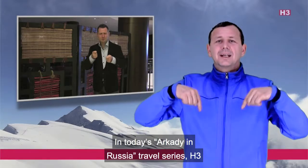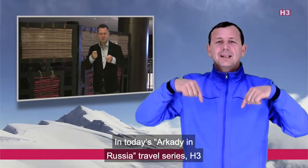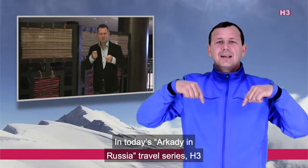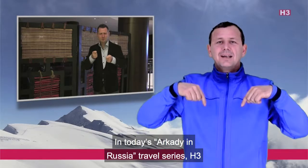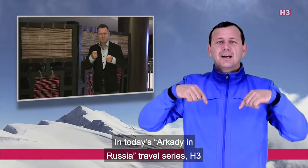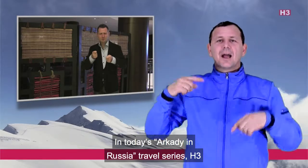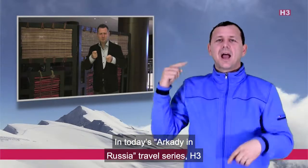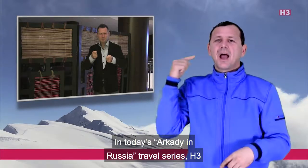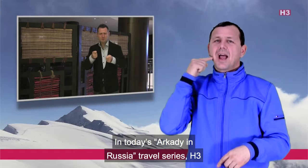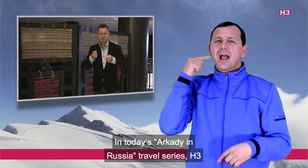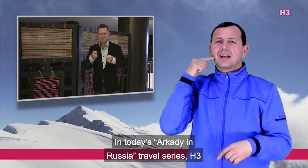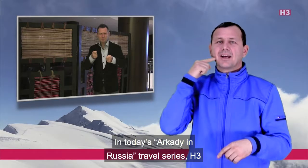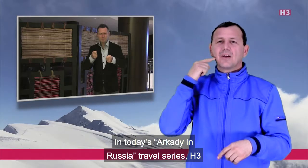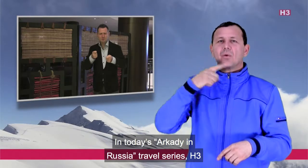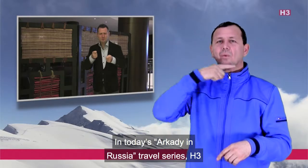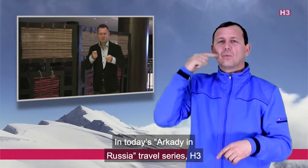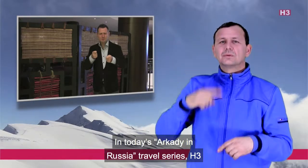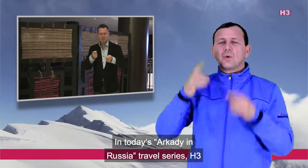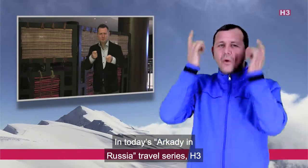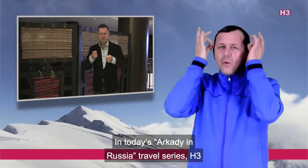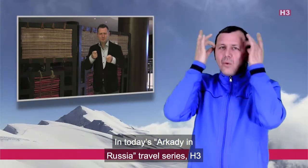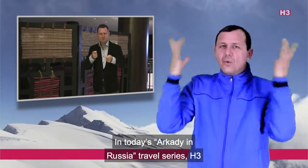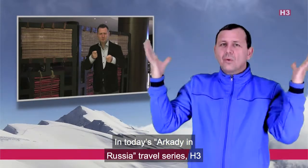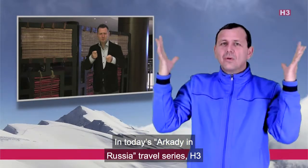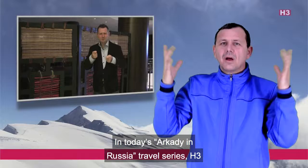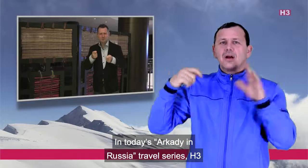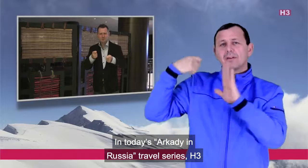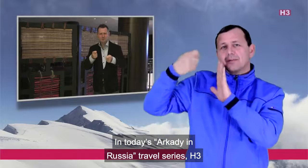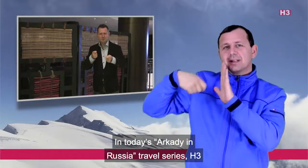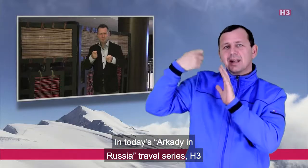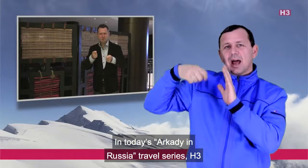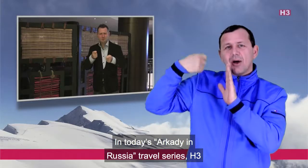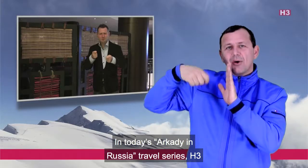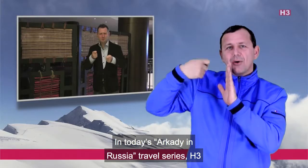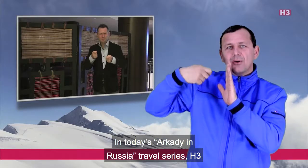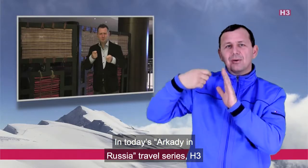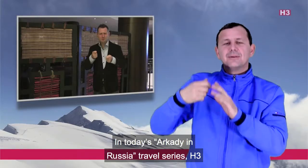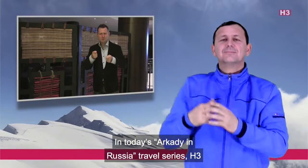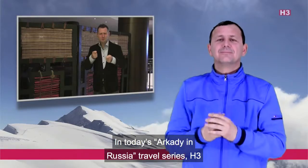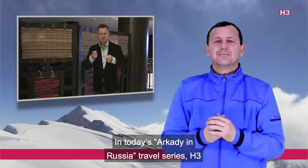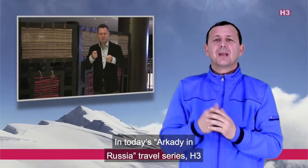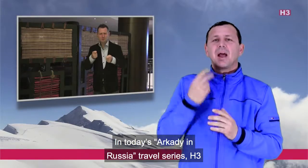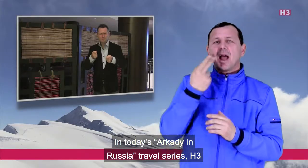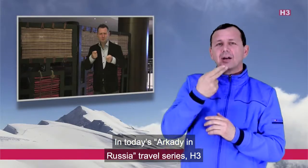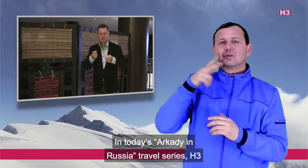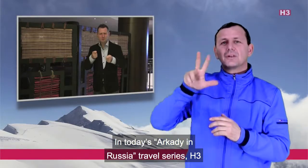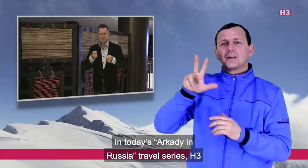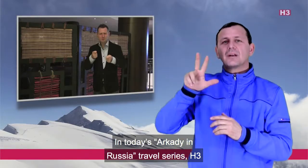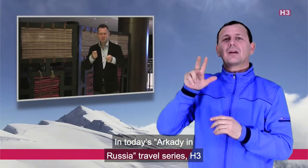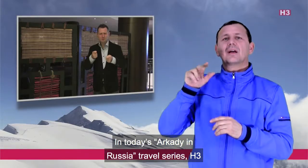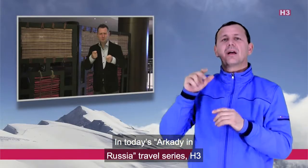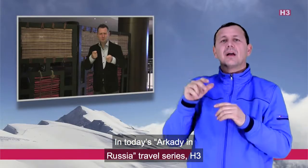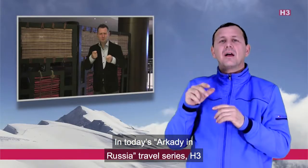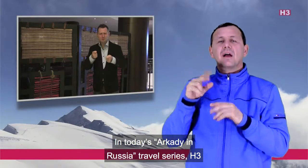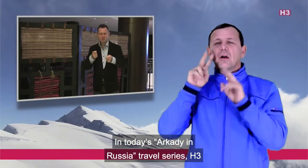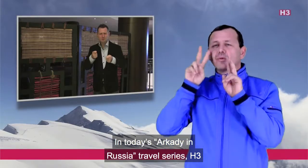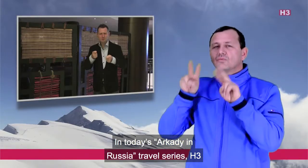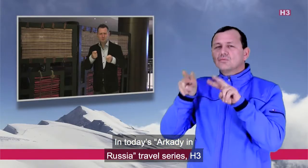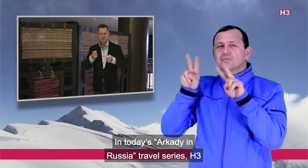In today’s “Arkady in Russia” travel series, H3